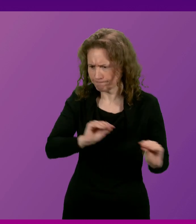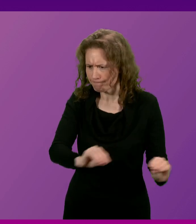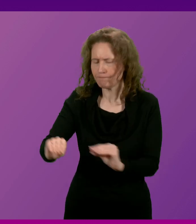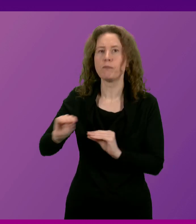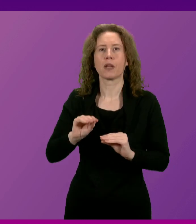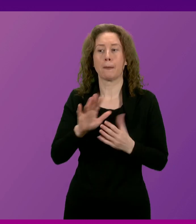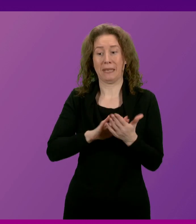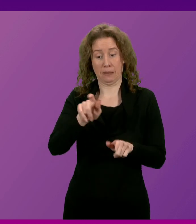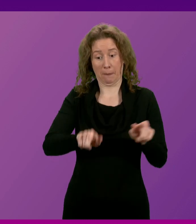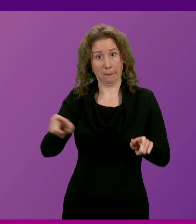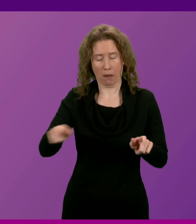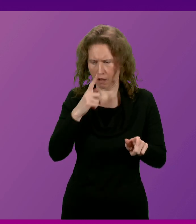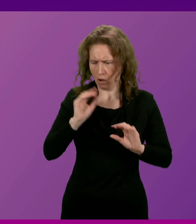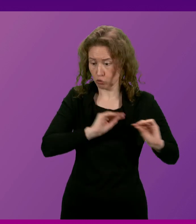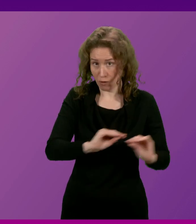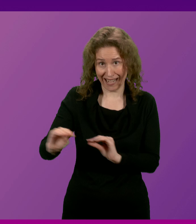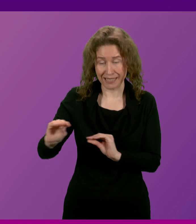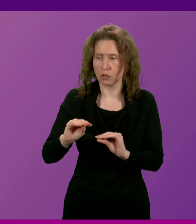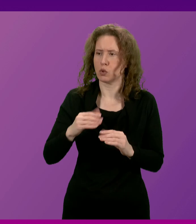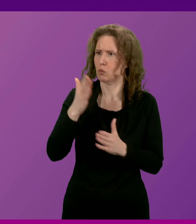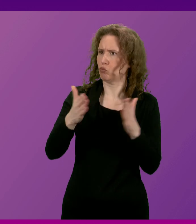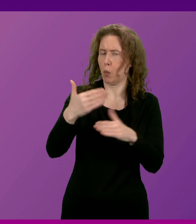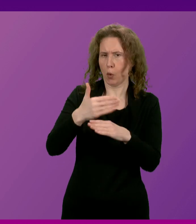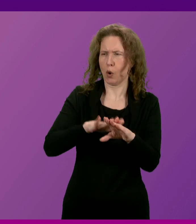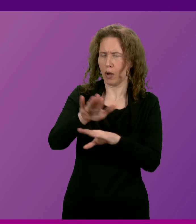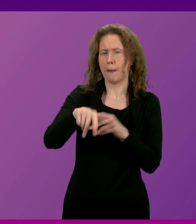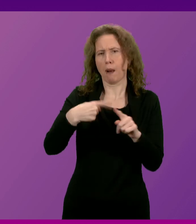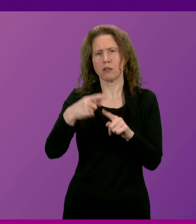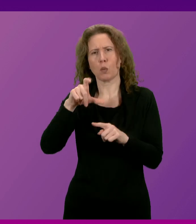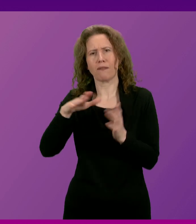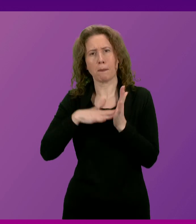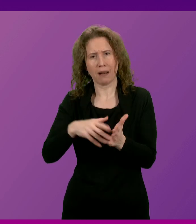the necessary training, and £12 million will go towards the greener Grangemouth programme,